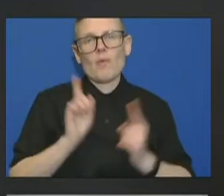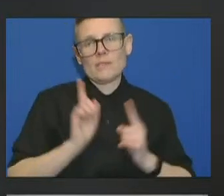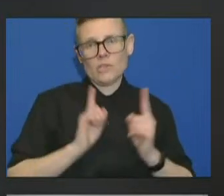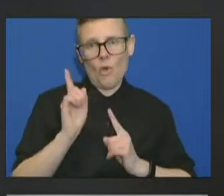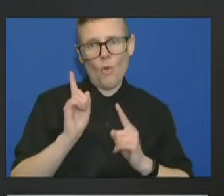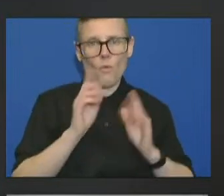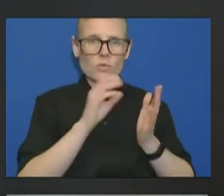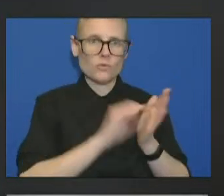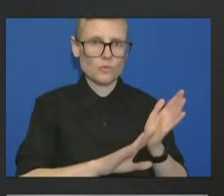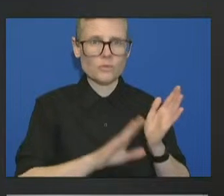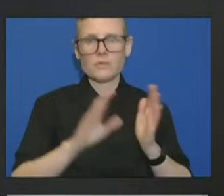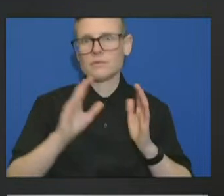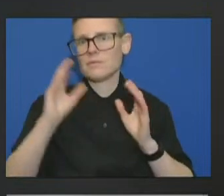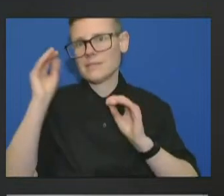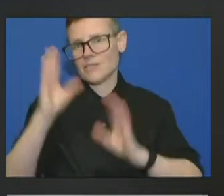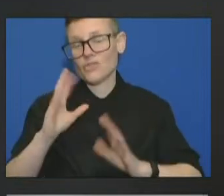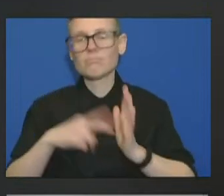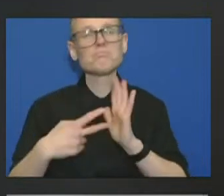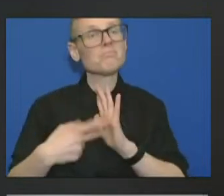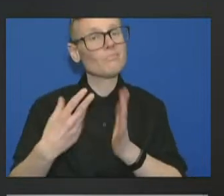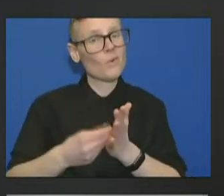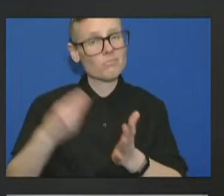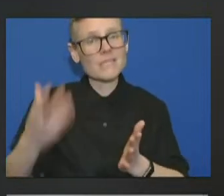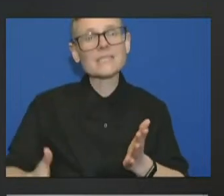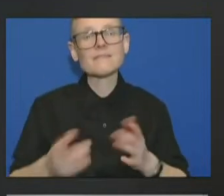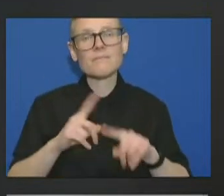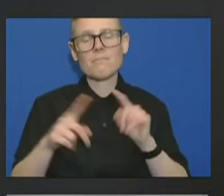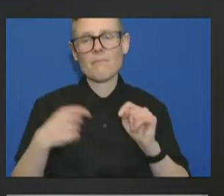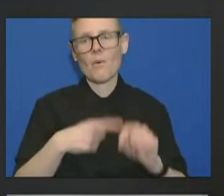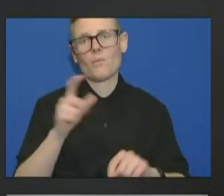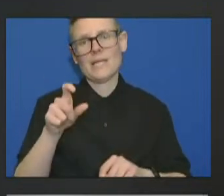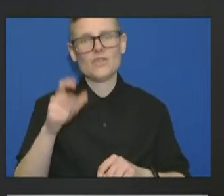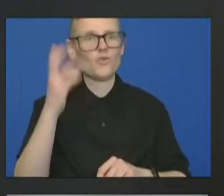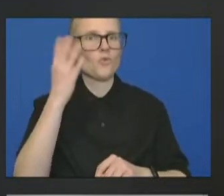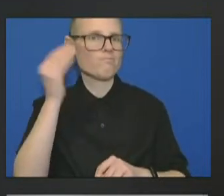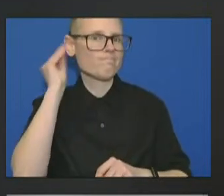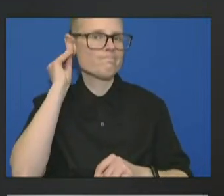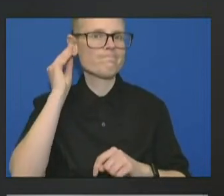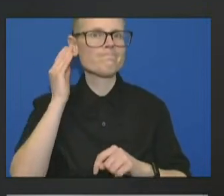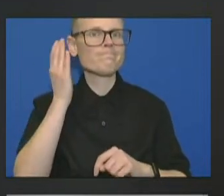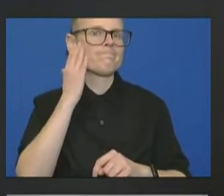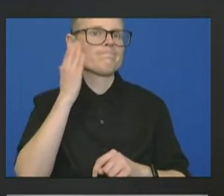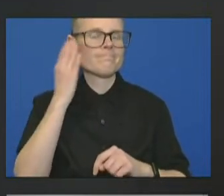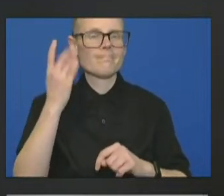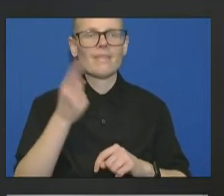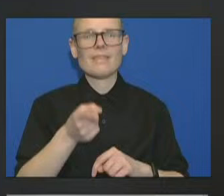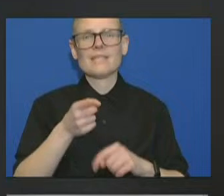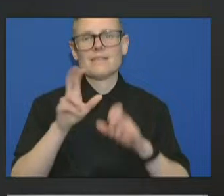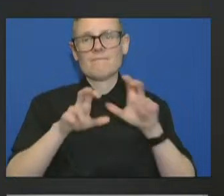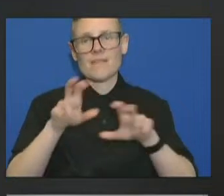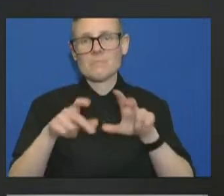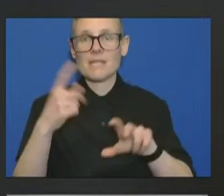expensive. These these classrooms have a low teacher to pupil ratio which makes them